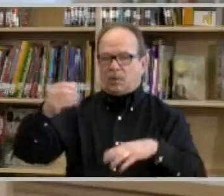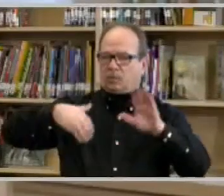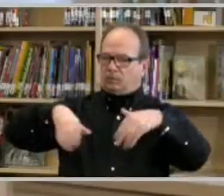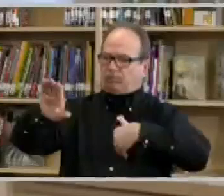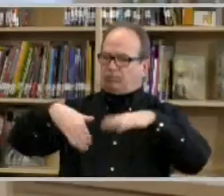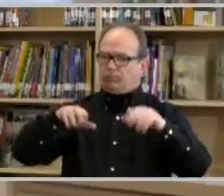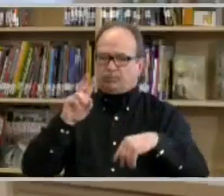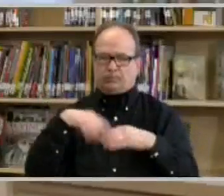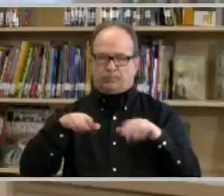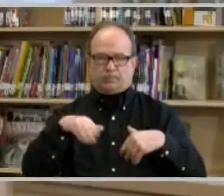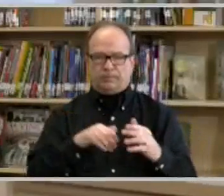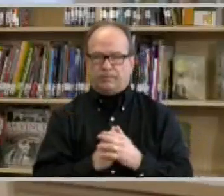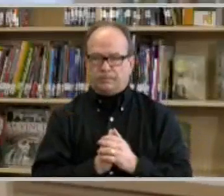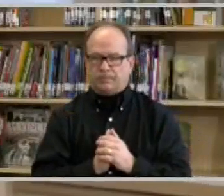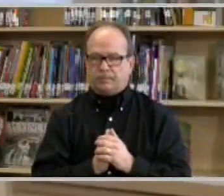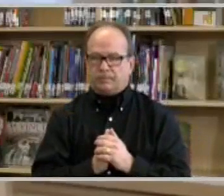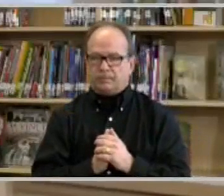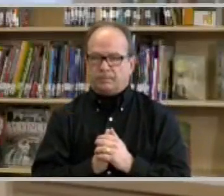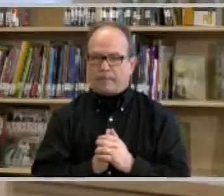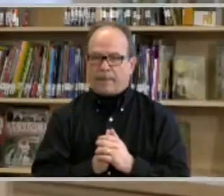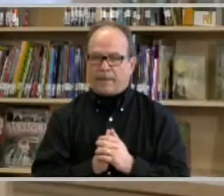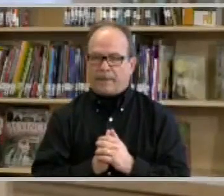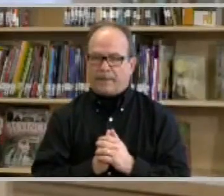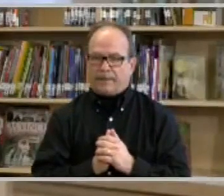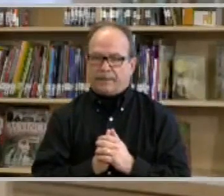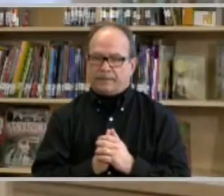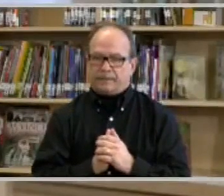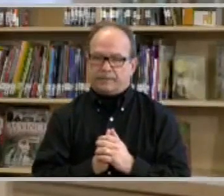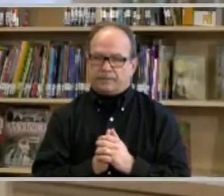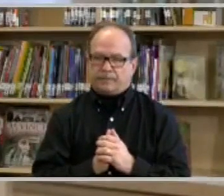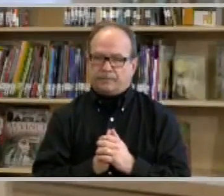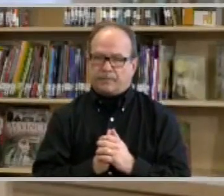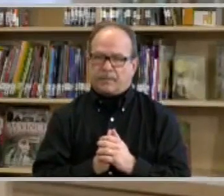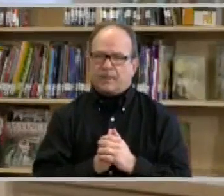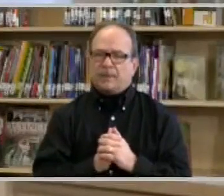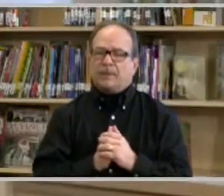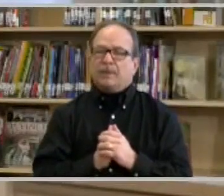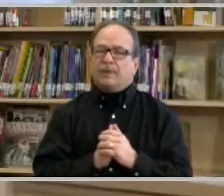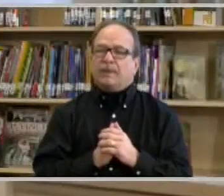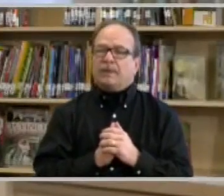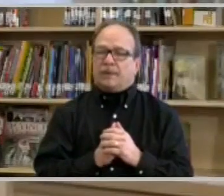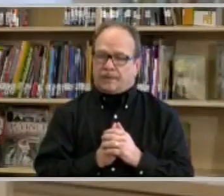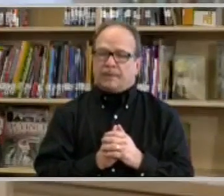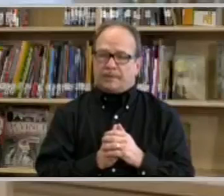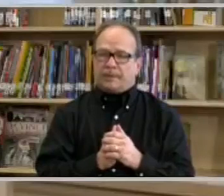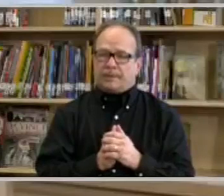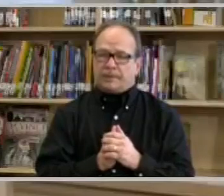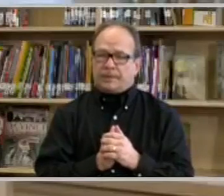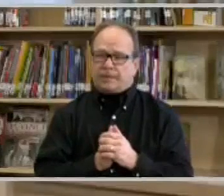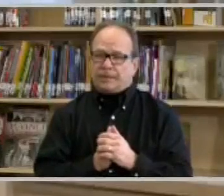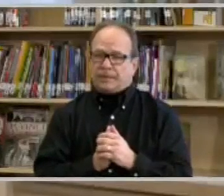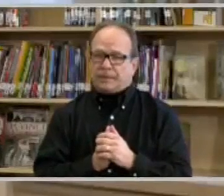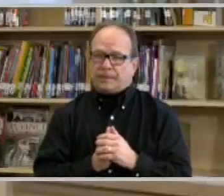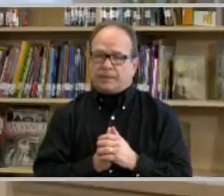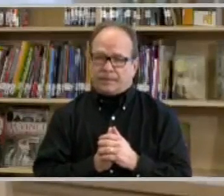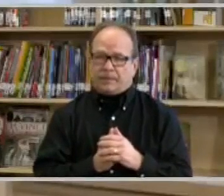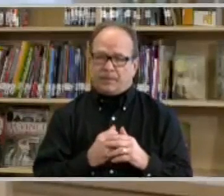RESPONSIBILITY THAT YOU'RE LOOKING FOR. SO YOU, YOU MENTIONED ONE